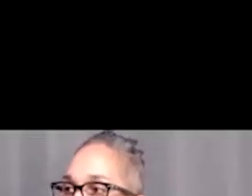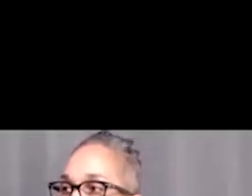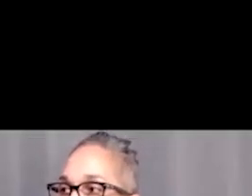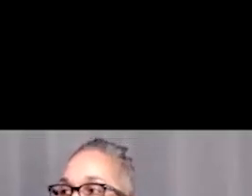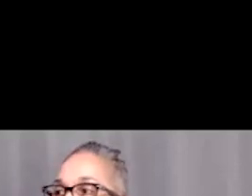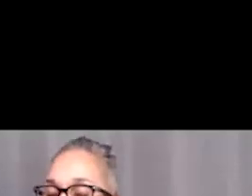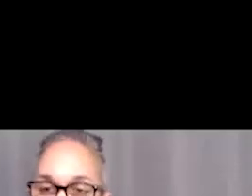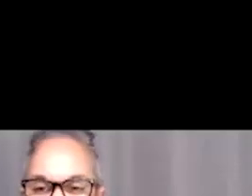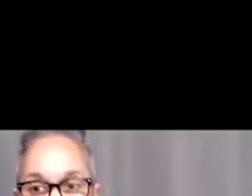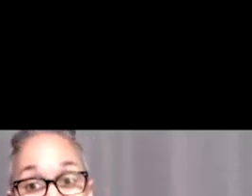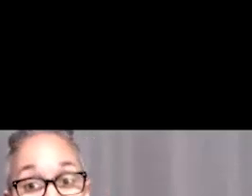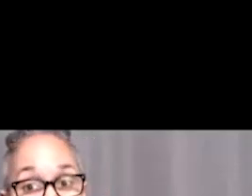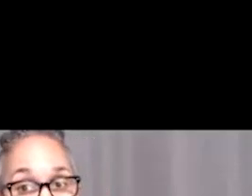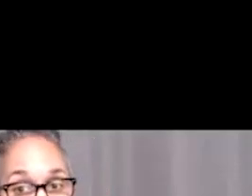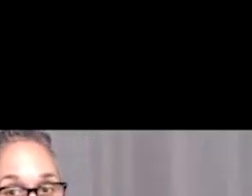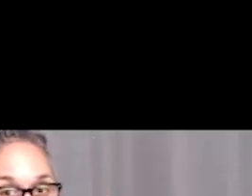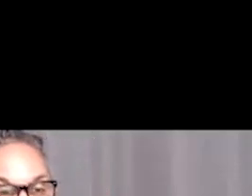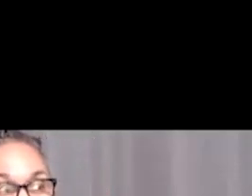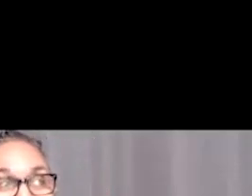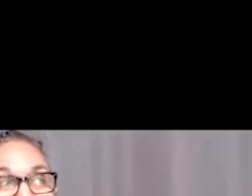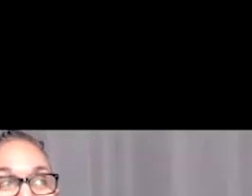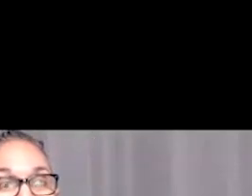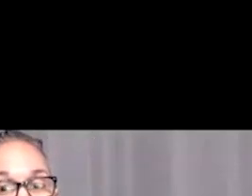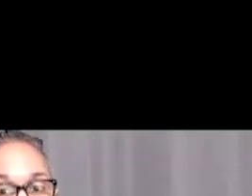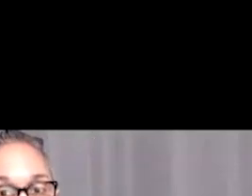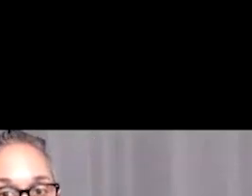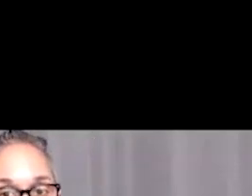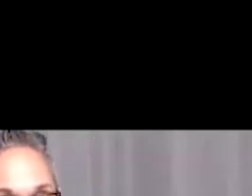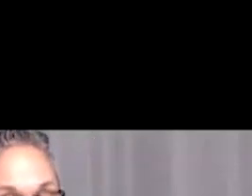And then they will come back in 18 months and they will do another review